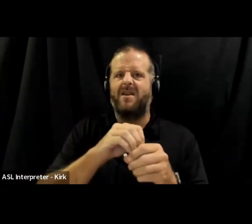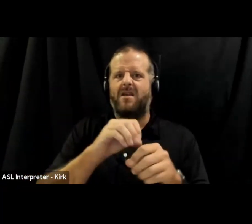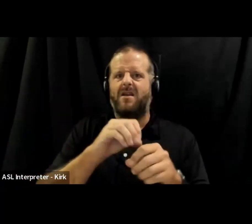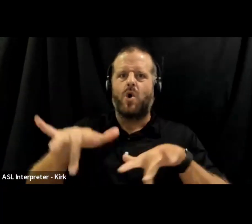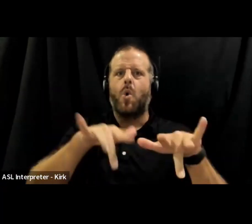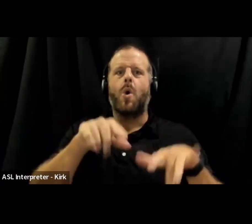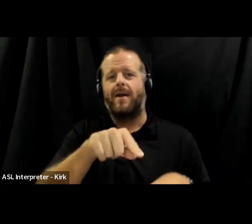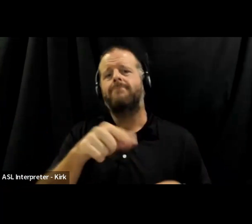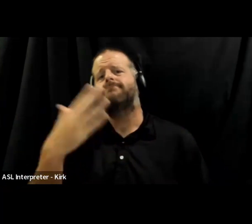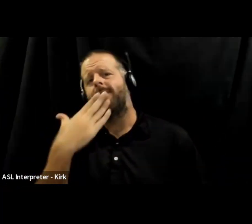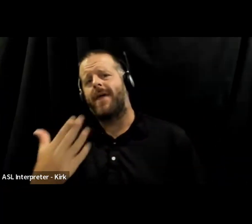Thank you for this event.